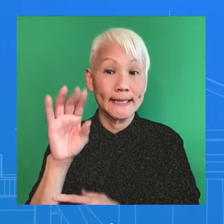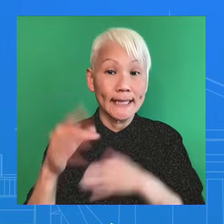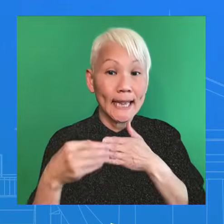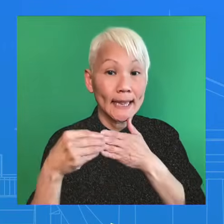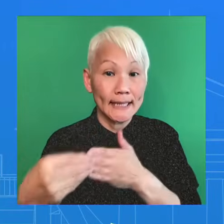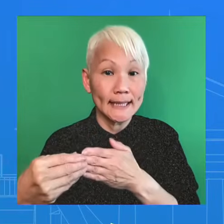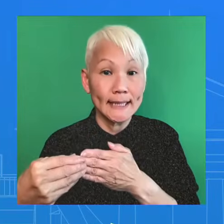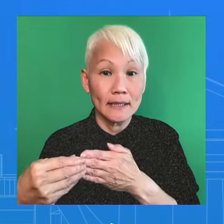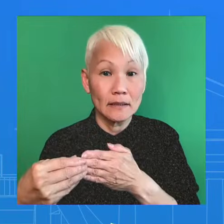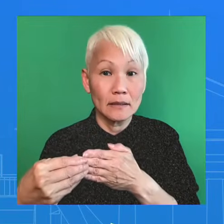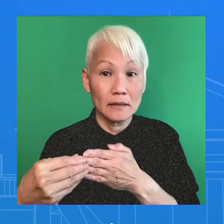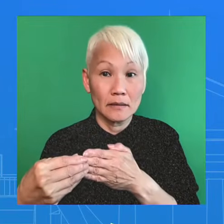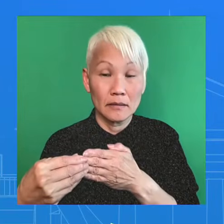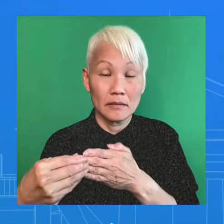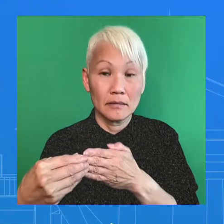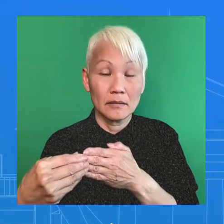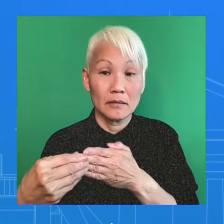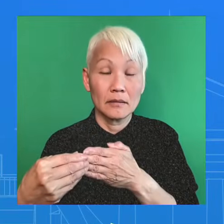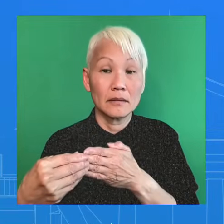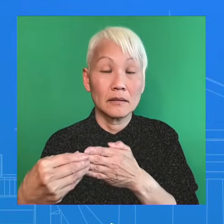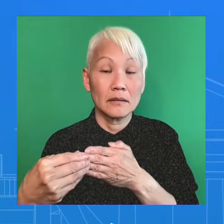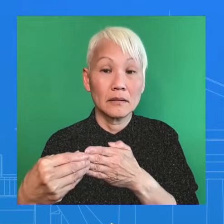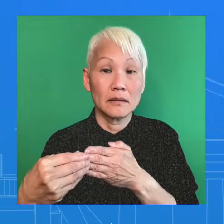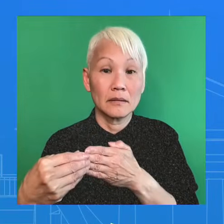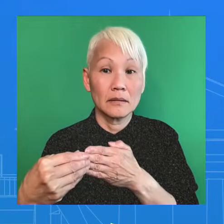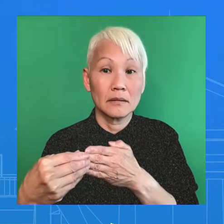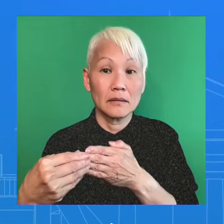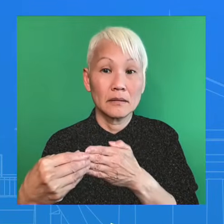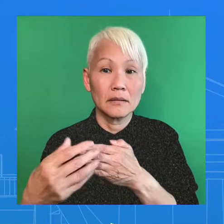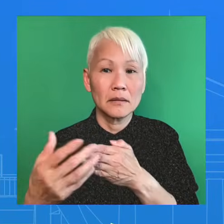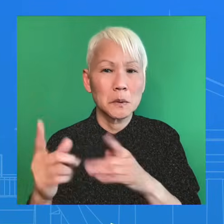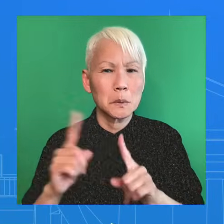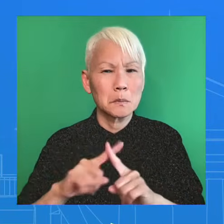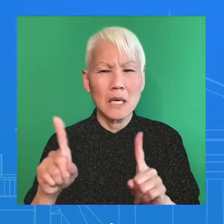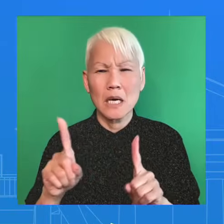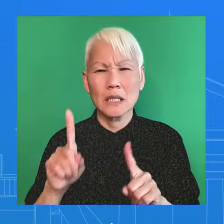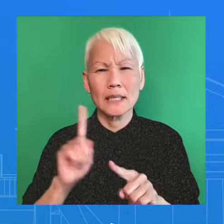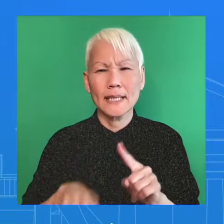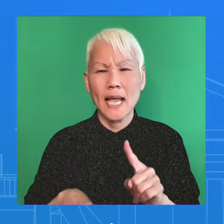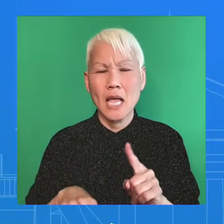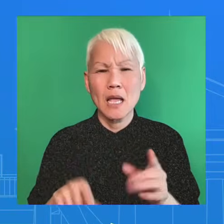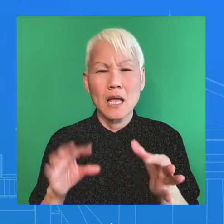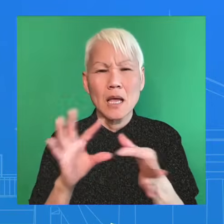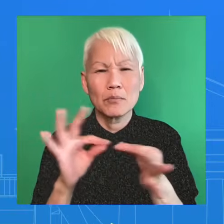but can't speak to where the President -- where the President kind of engaged or not.